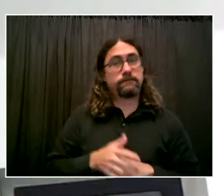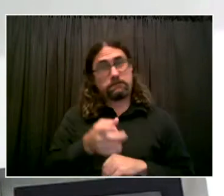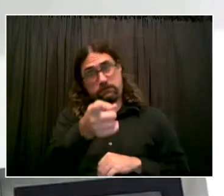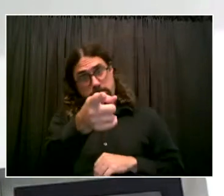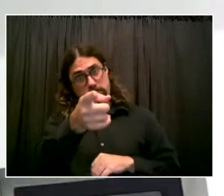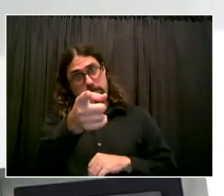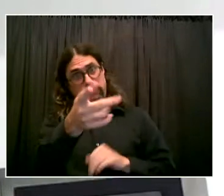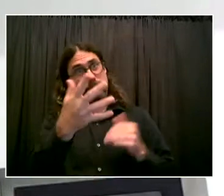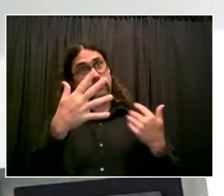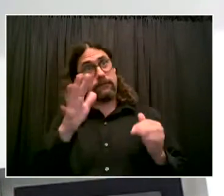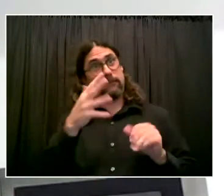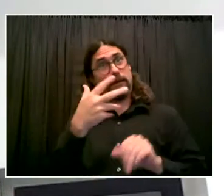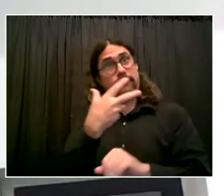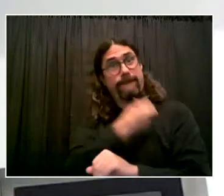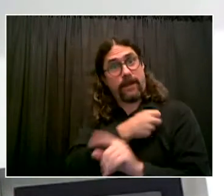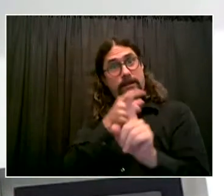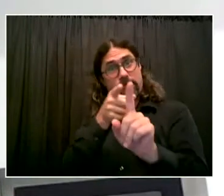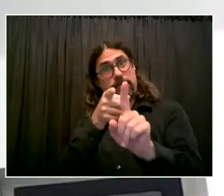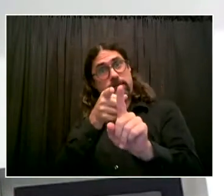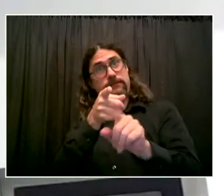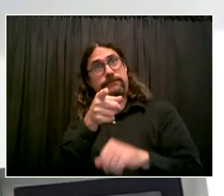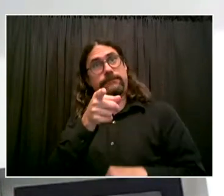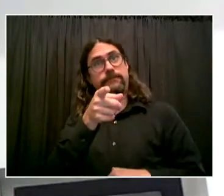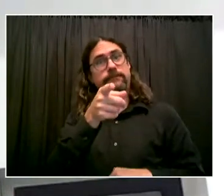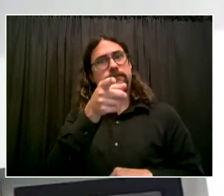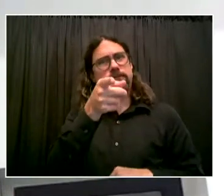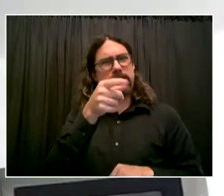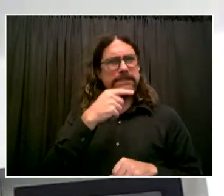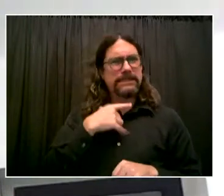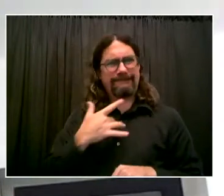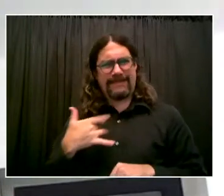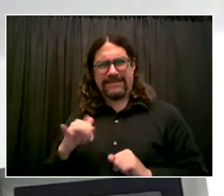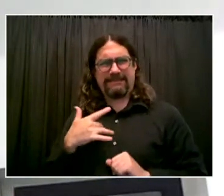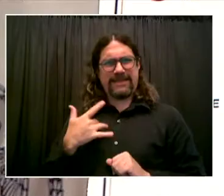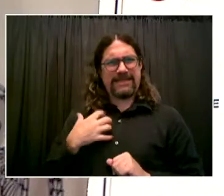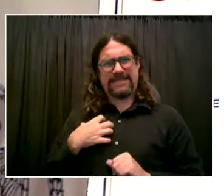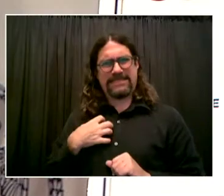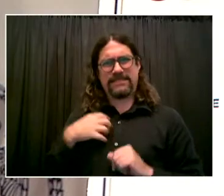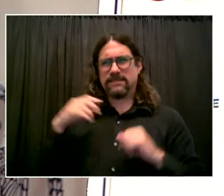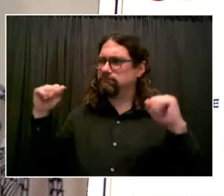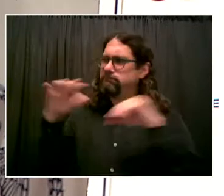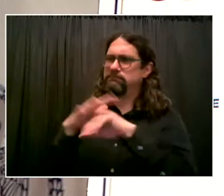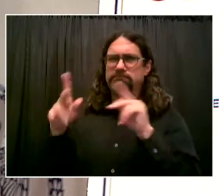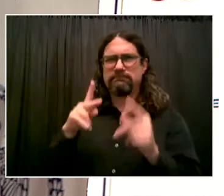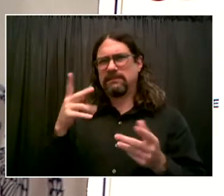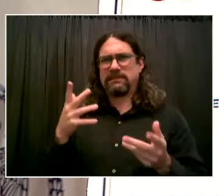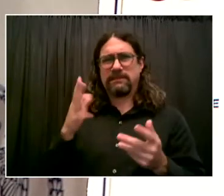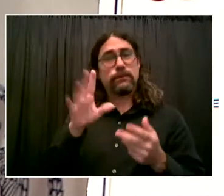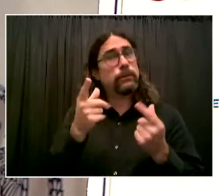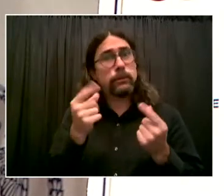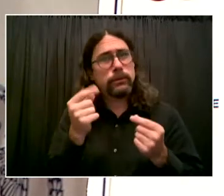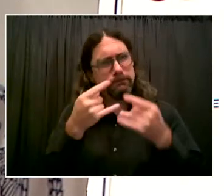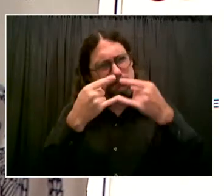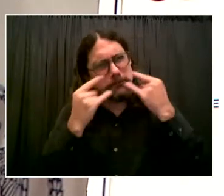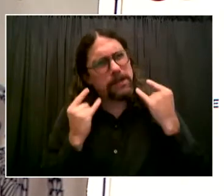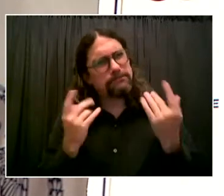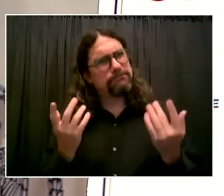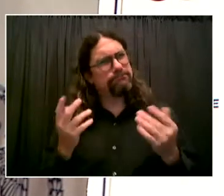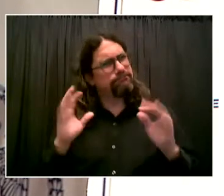MASK AS I DO IN A CROWDED PLACE, THAT'S GRAET. BUT THE WAY OUT OF THIS ISSUE IS